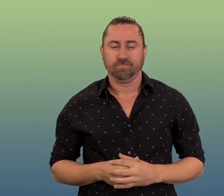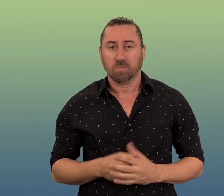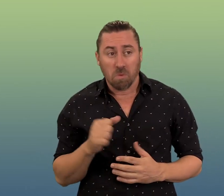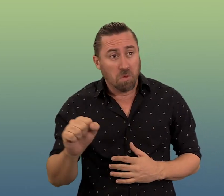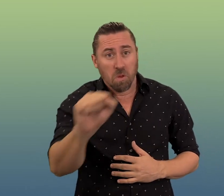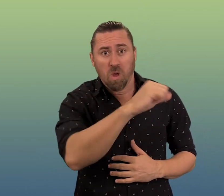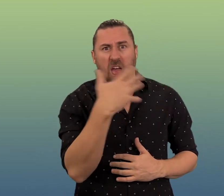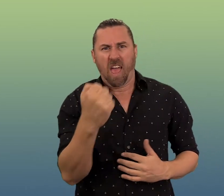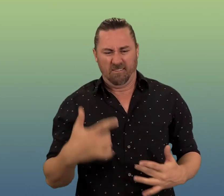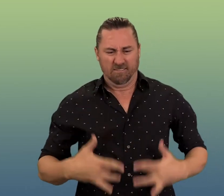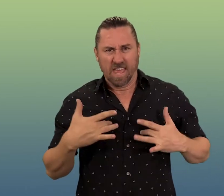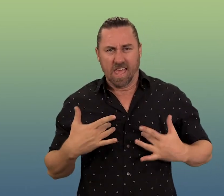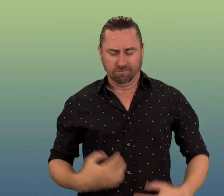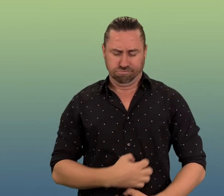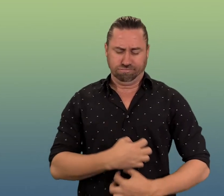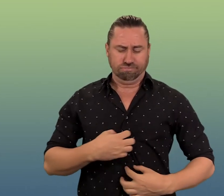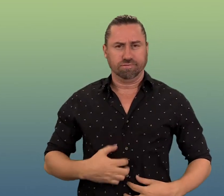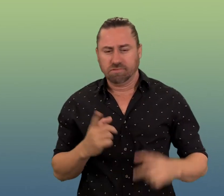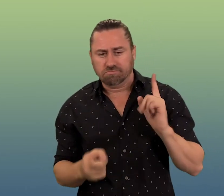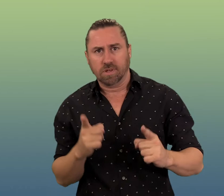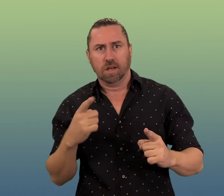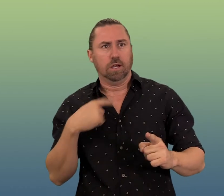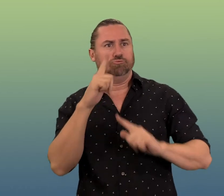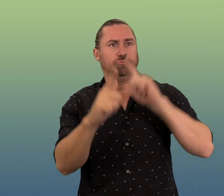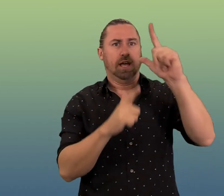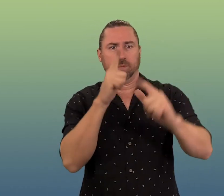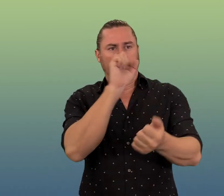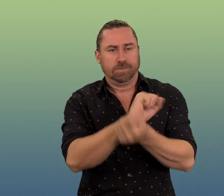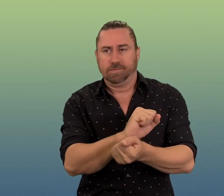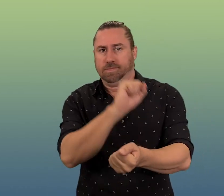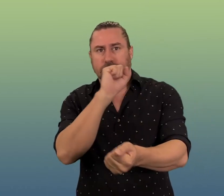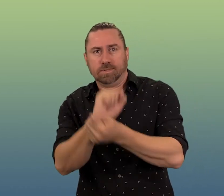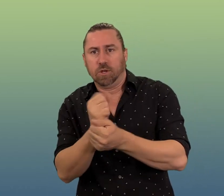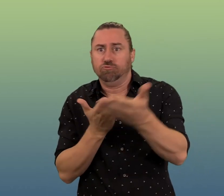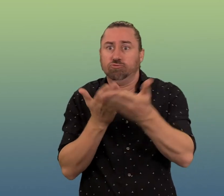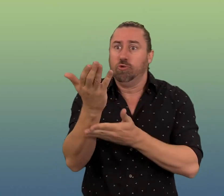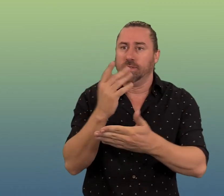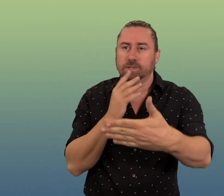At some point in your life you may have felt frustrated accessing transport products and services